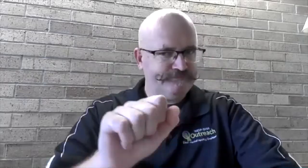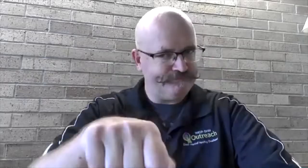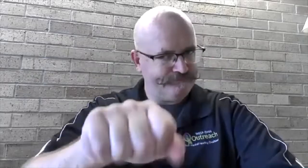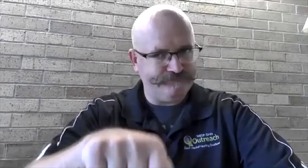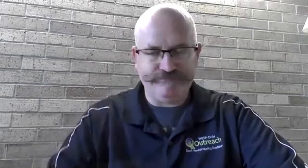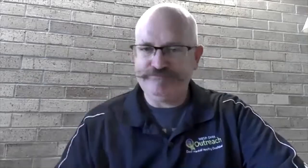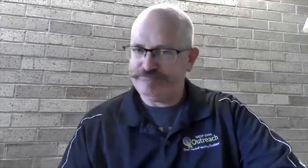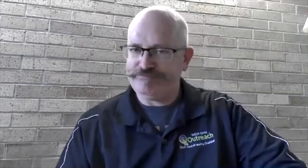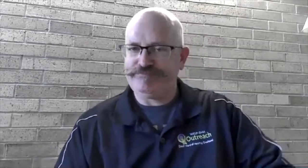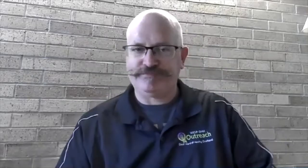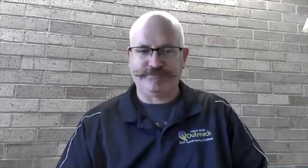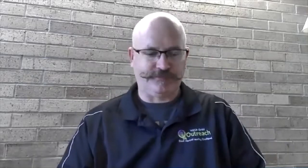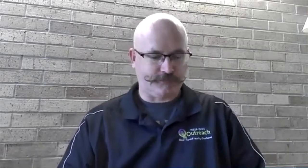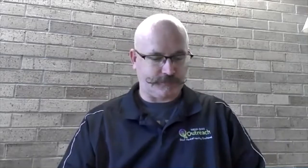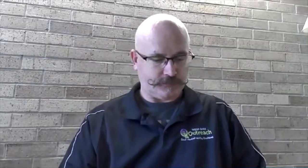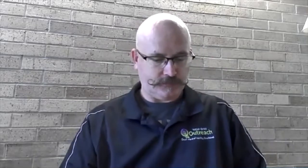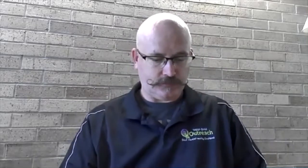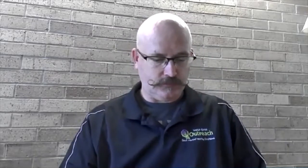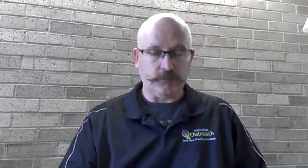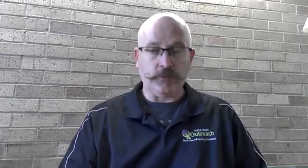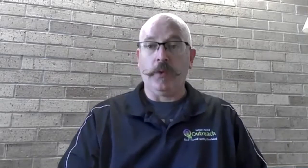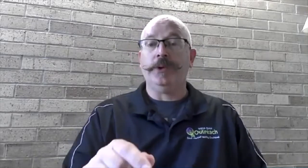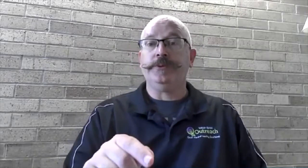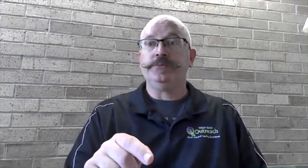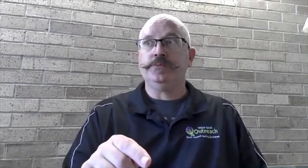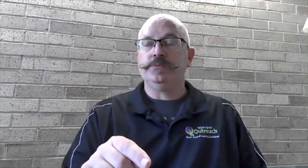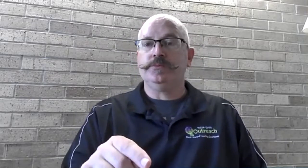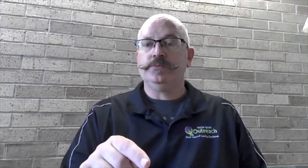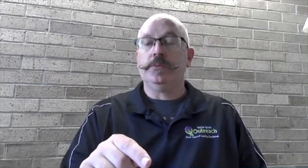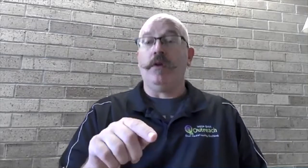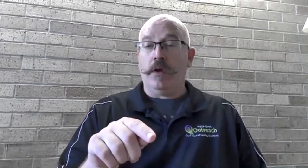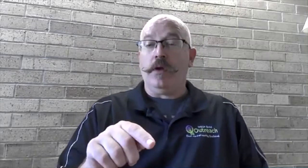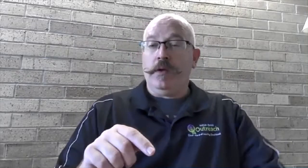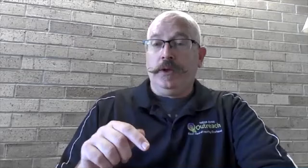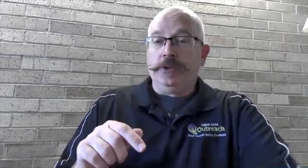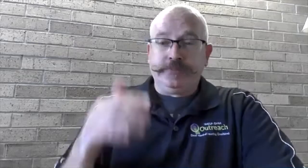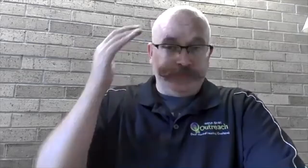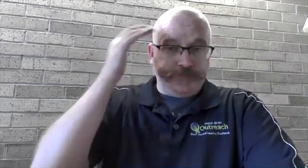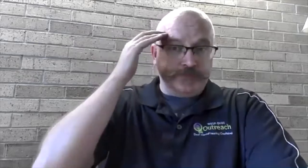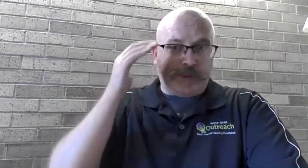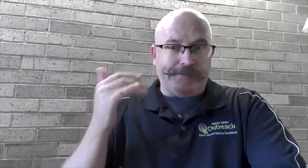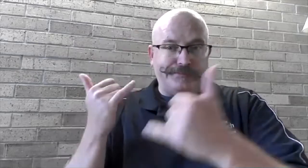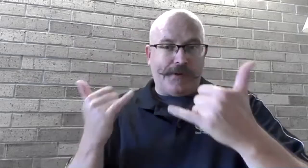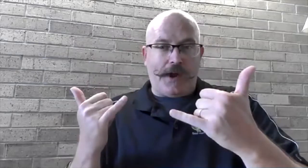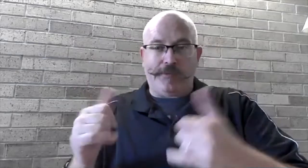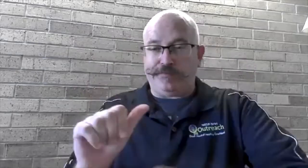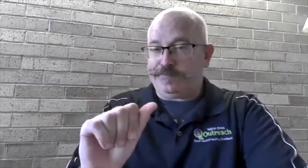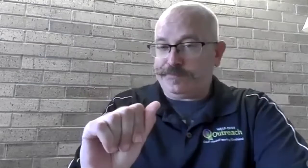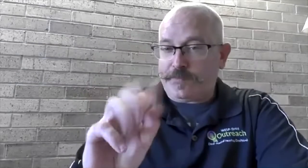They're truly somebody who's back there supporting you. (Jason) Yep, they're all behind you, yep.